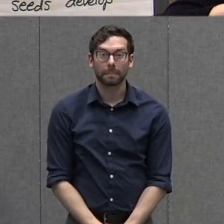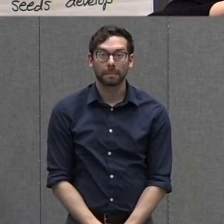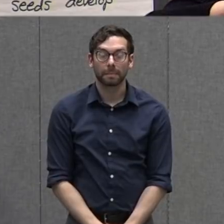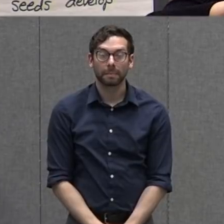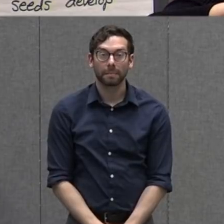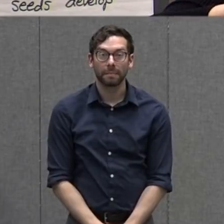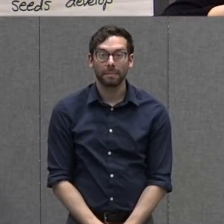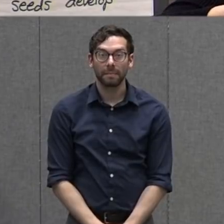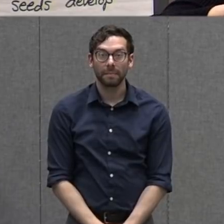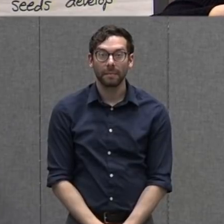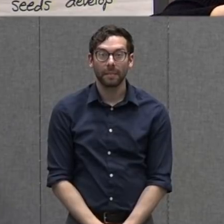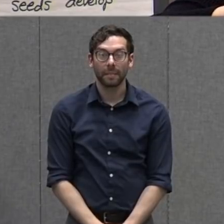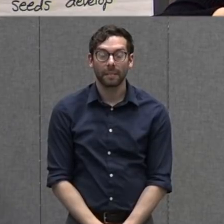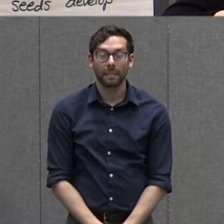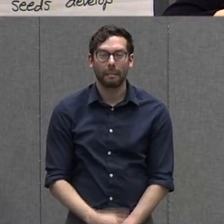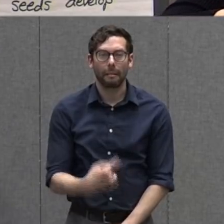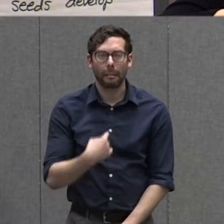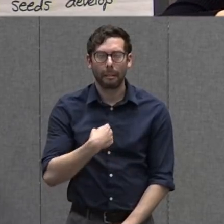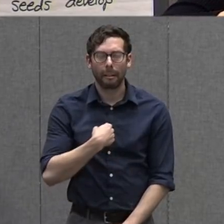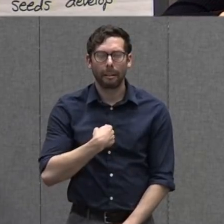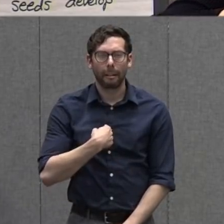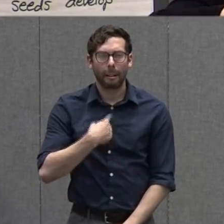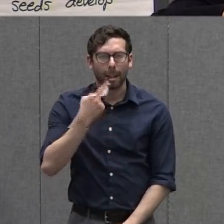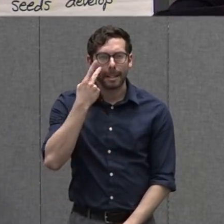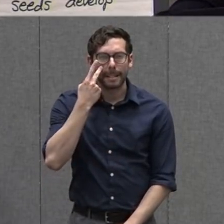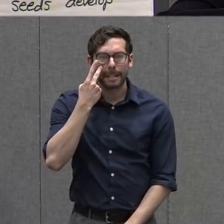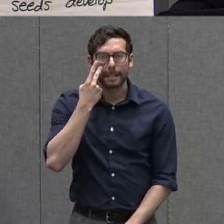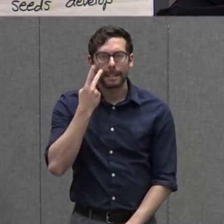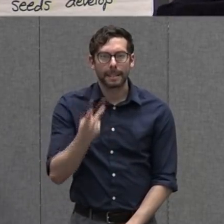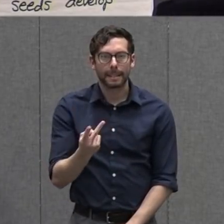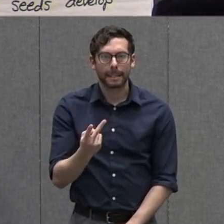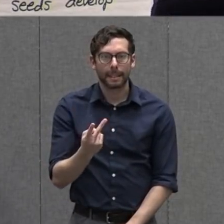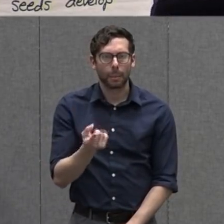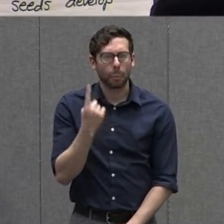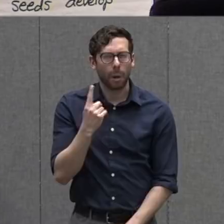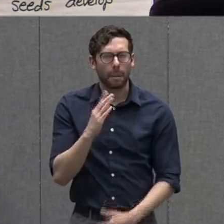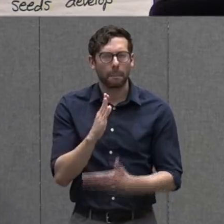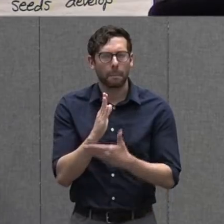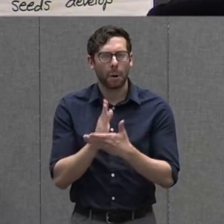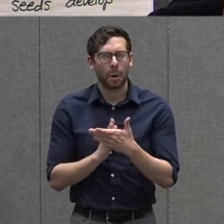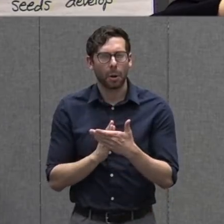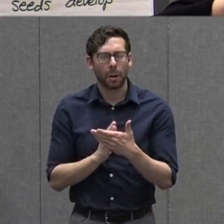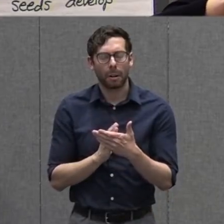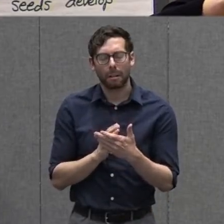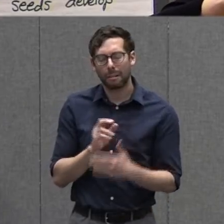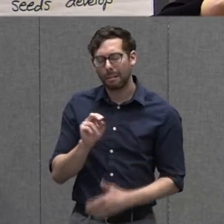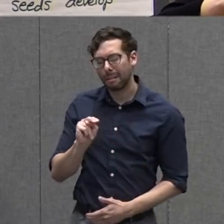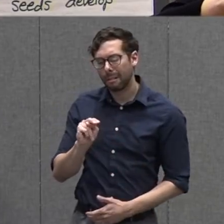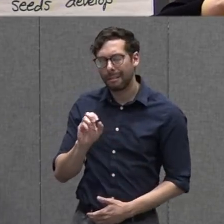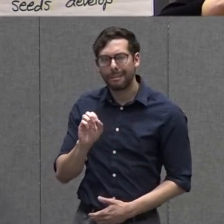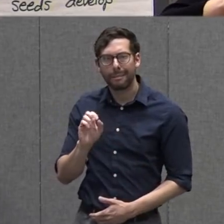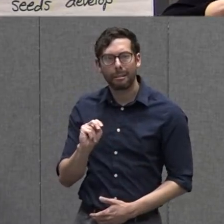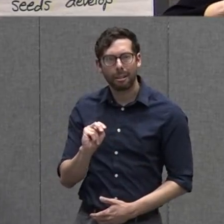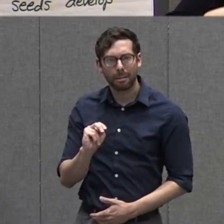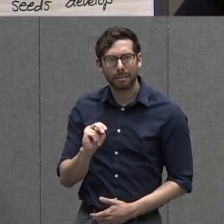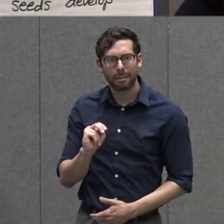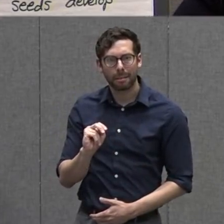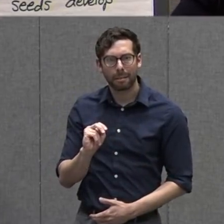I actually see a word part non. So I'm just gonna fold that over, non and sense. Nonsense.